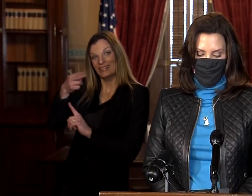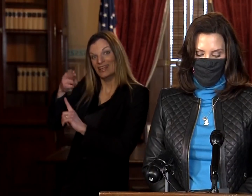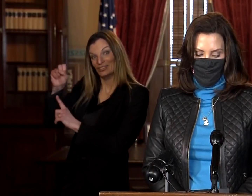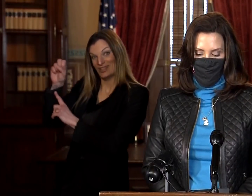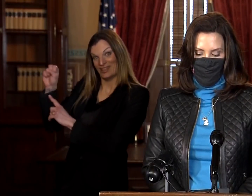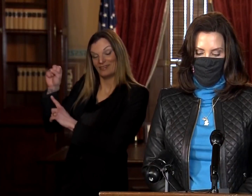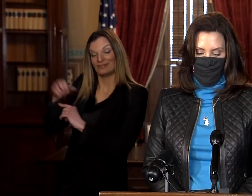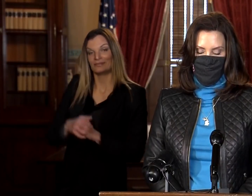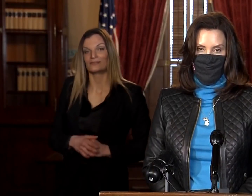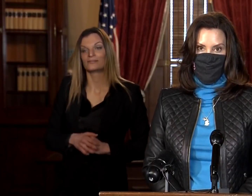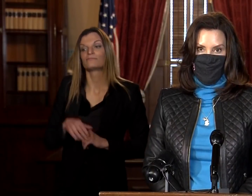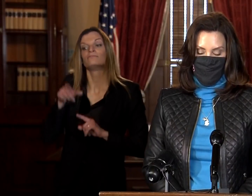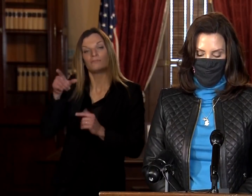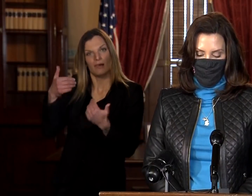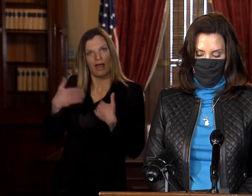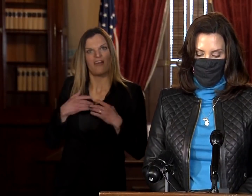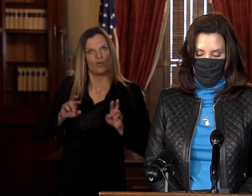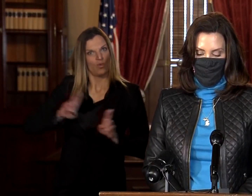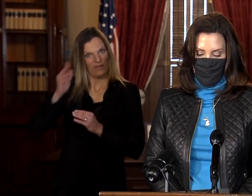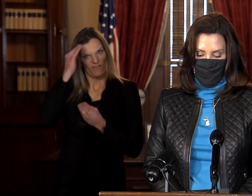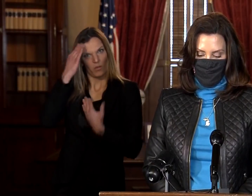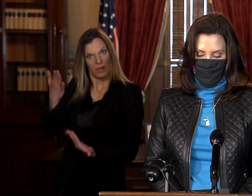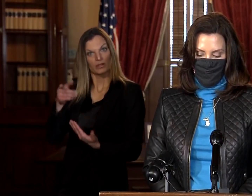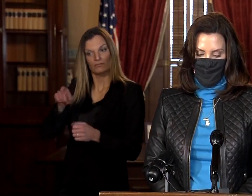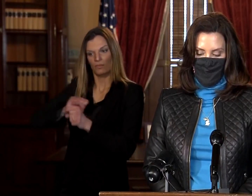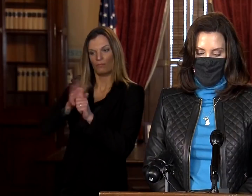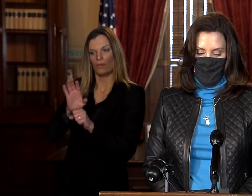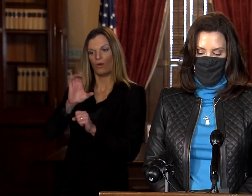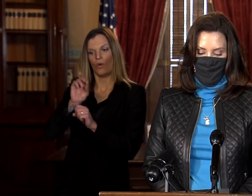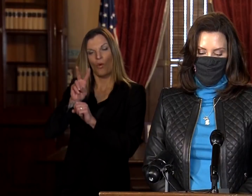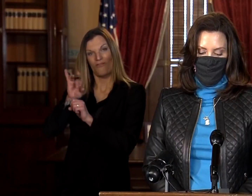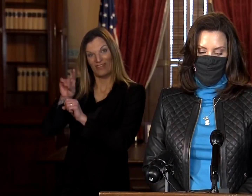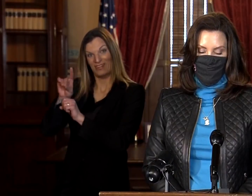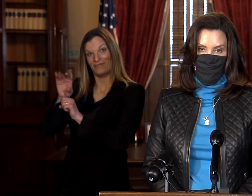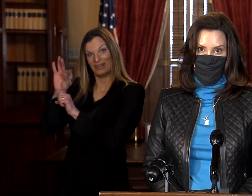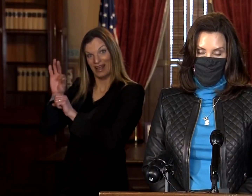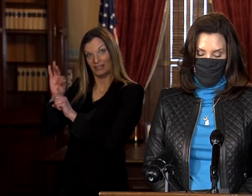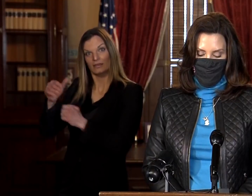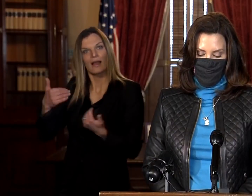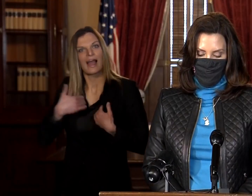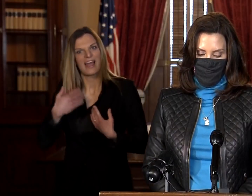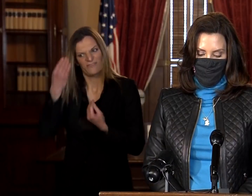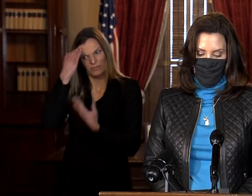To provide more information about the Vaccine, DHHS has about the Vaccine, DHHS has developed a Covid-19 Vaccine